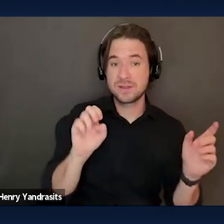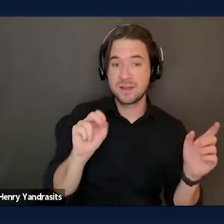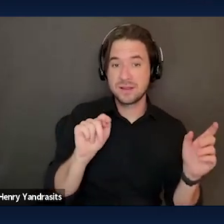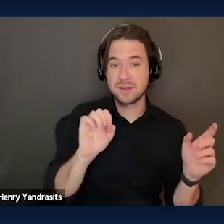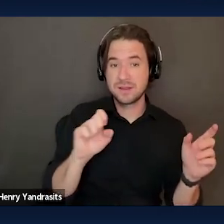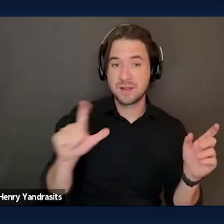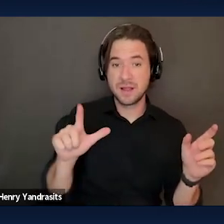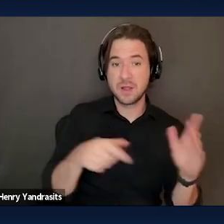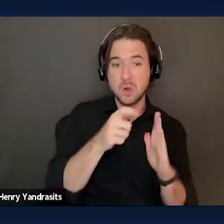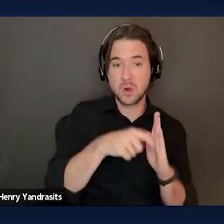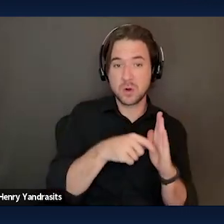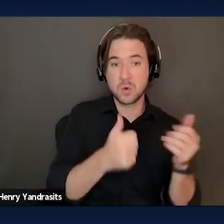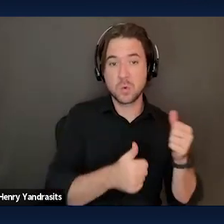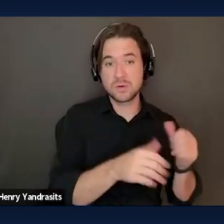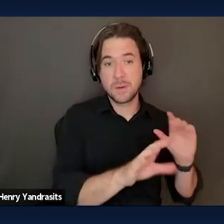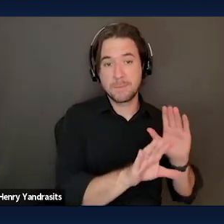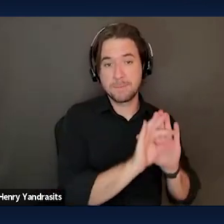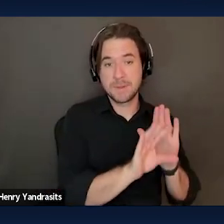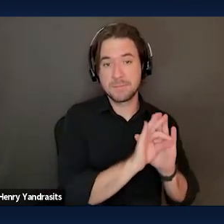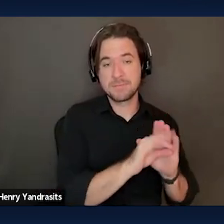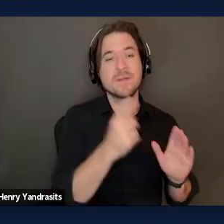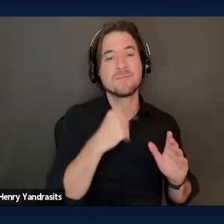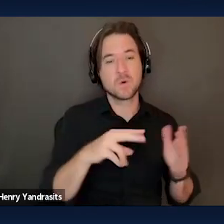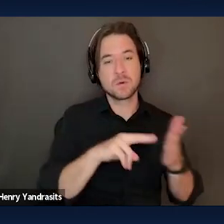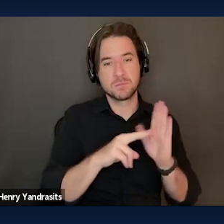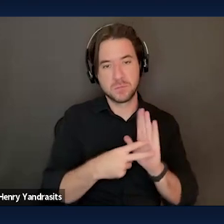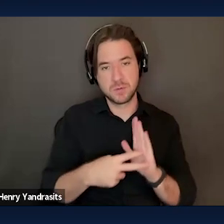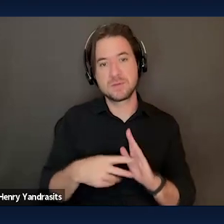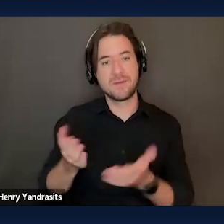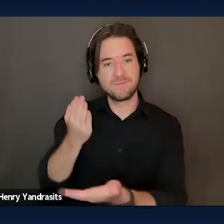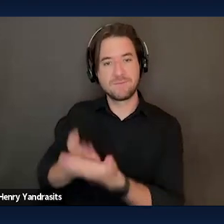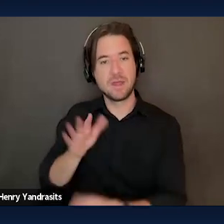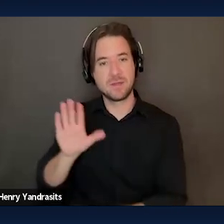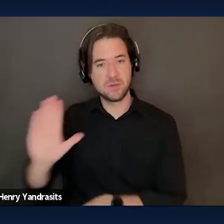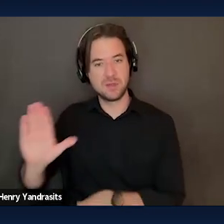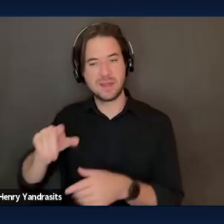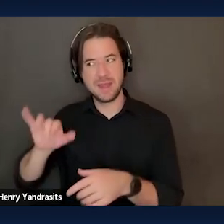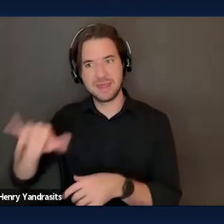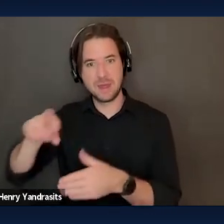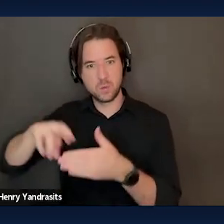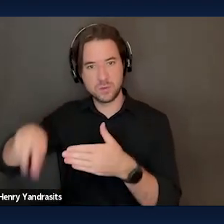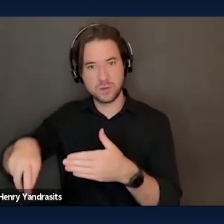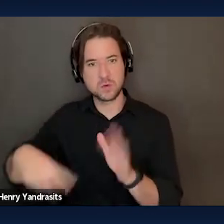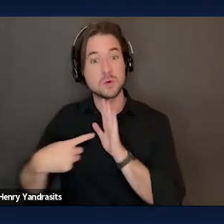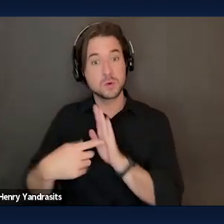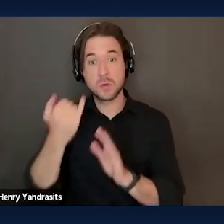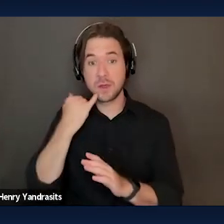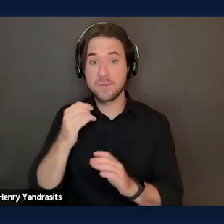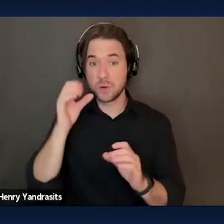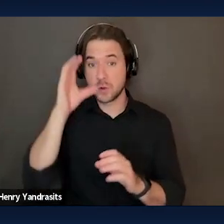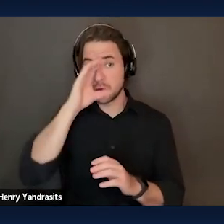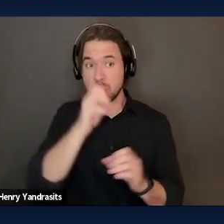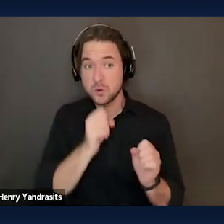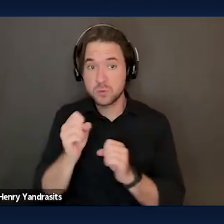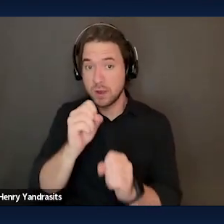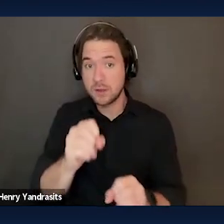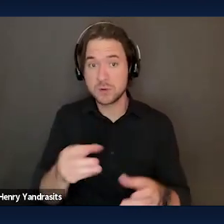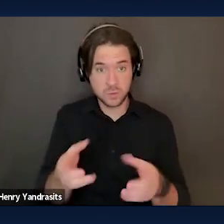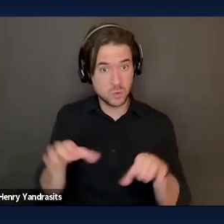to… for the purpose of validation, to show whether the search strategy is actually doing what it's supposed to or not.